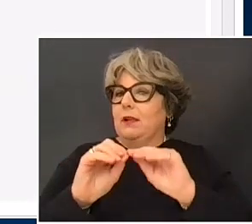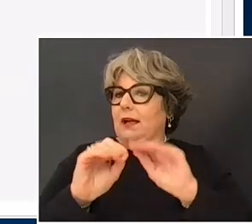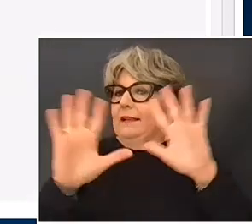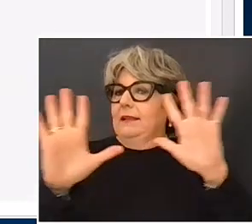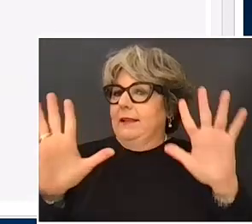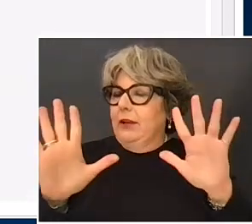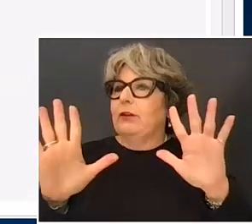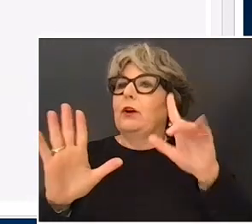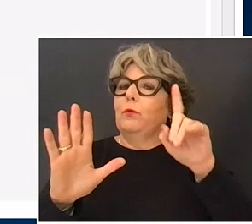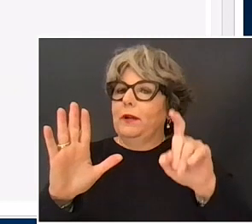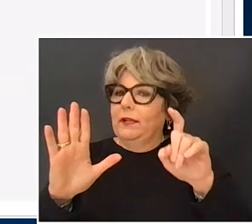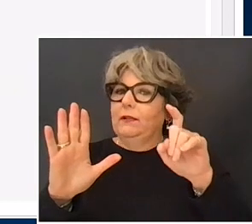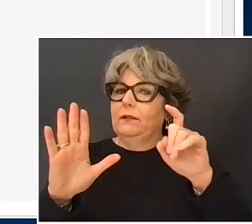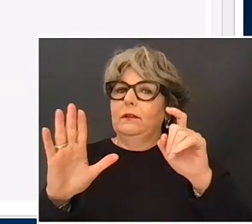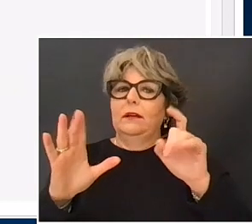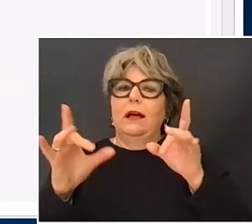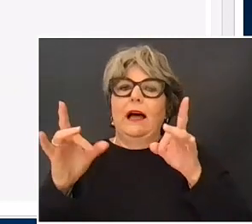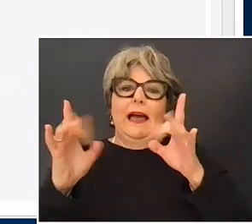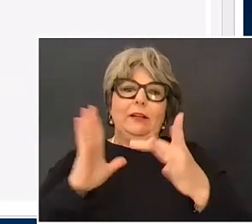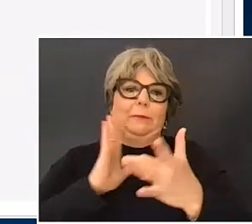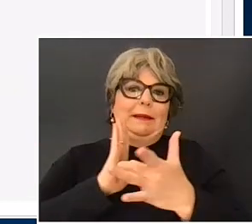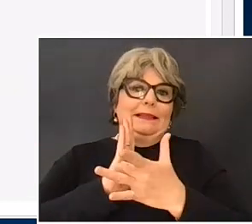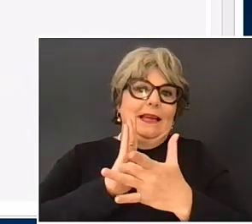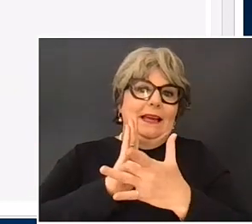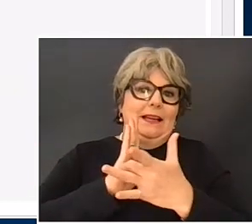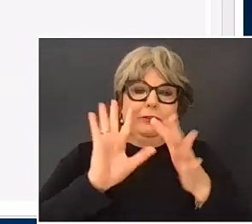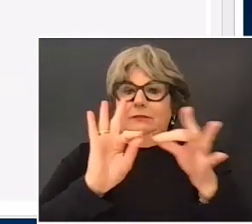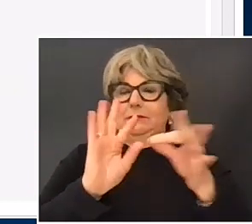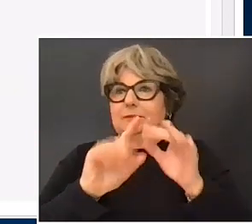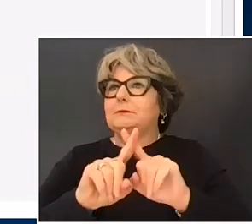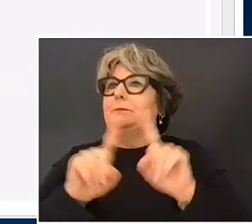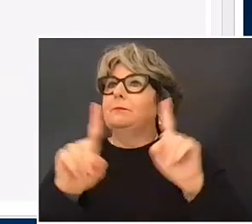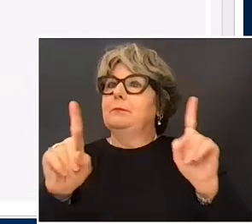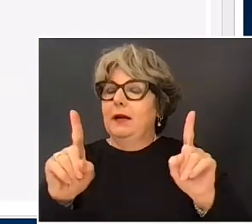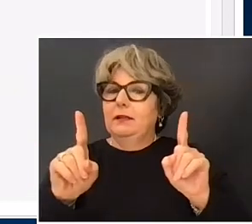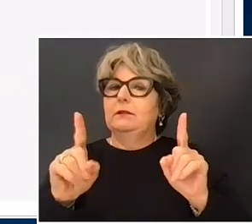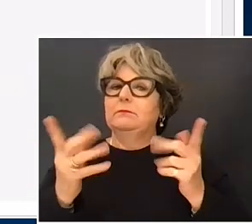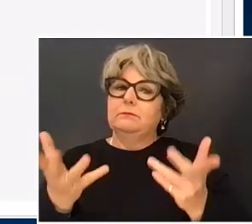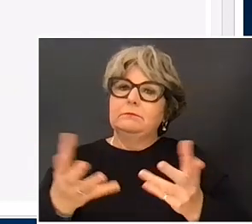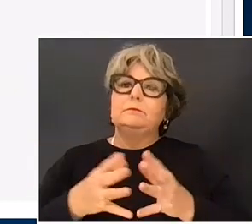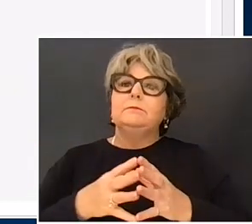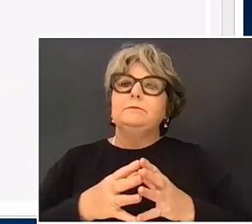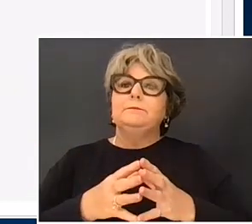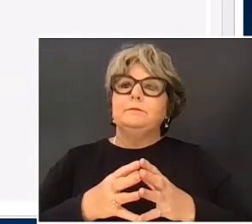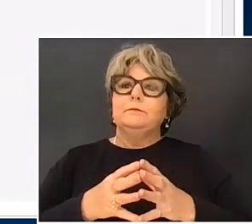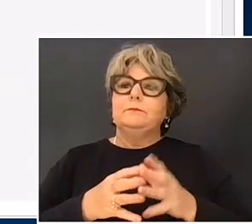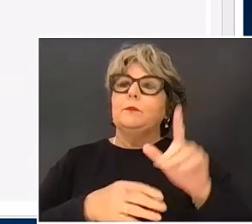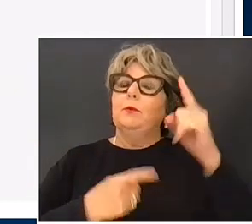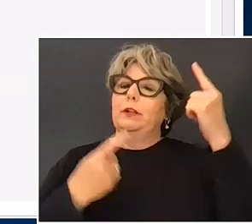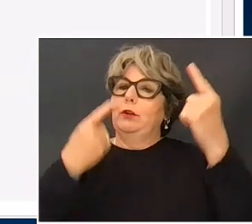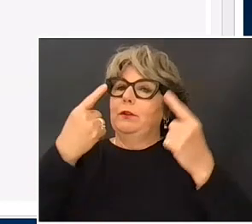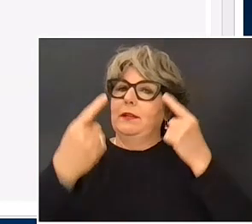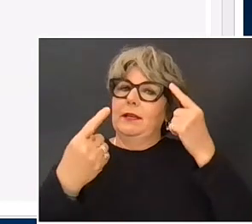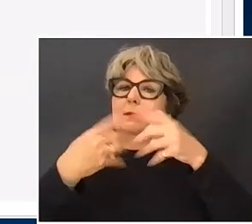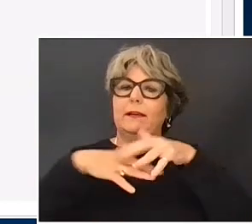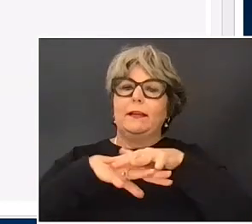I hate to be so technical but I think that we need to think about the integration of that provision and what else the